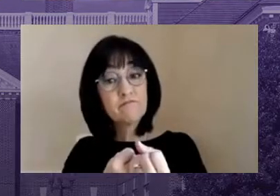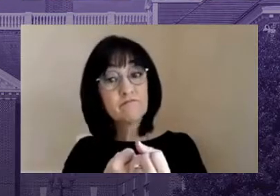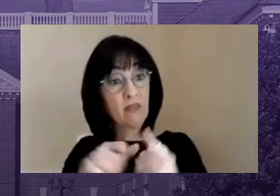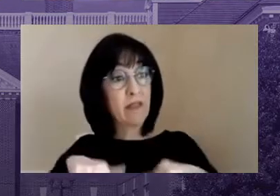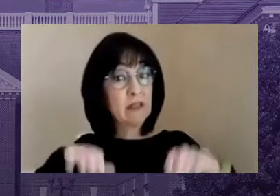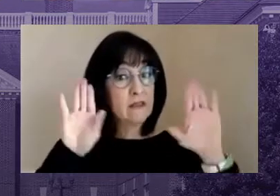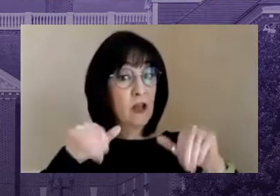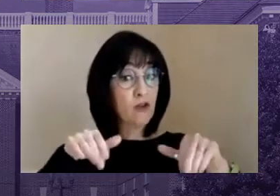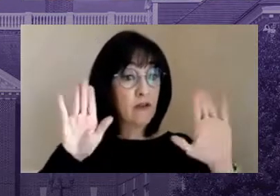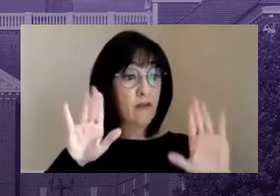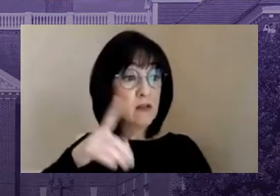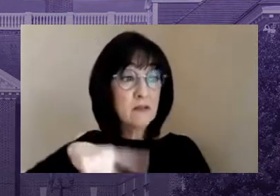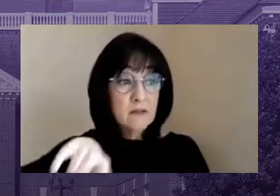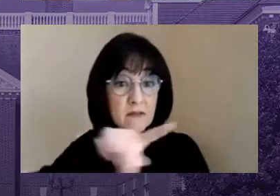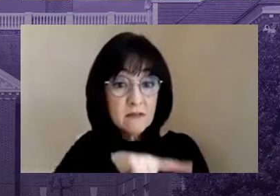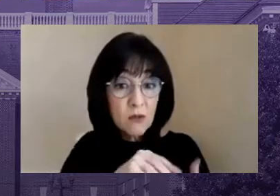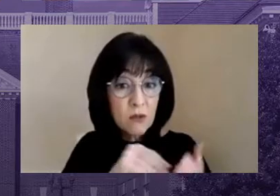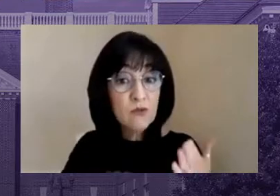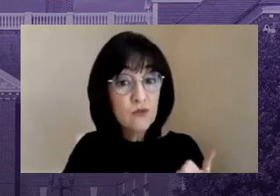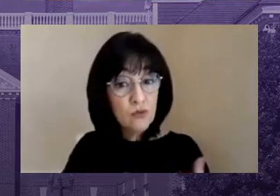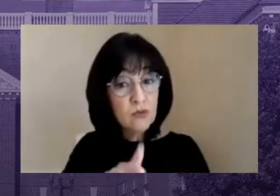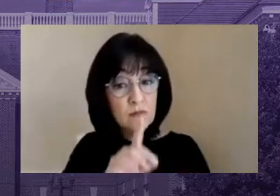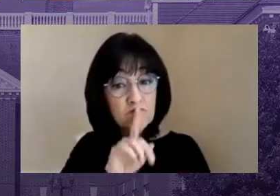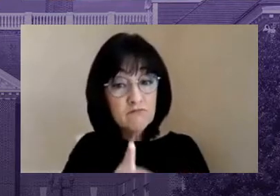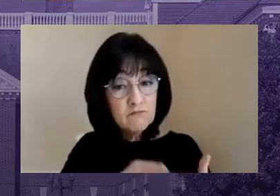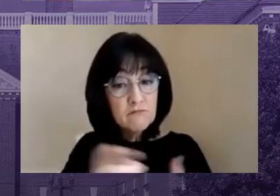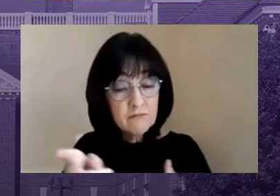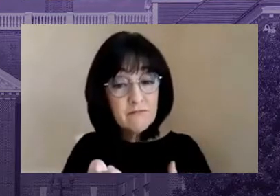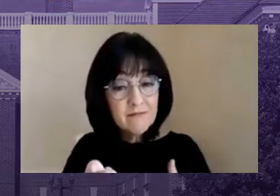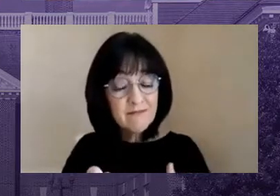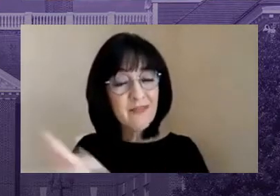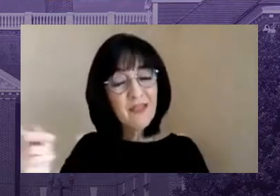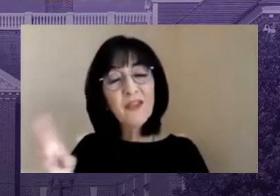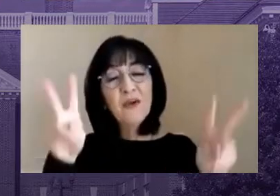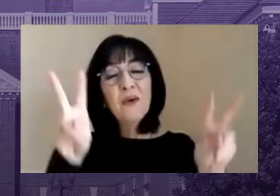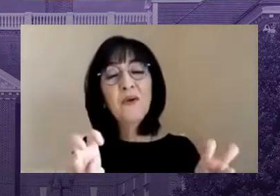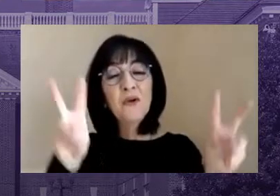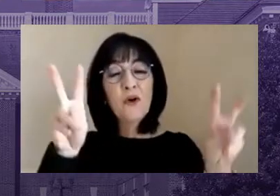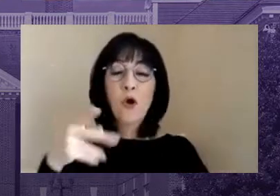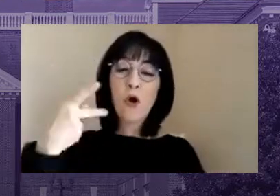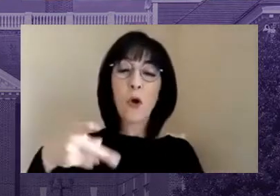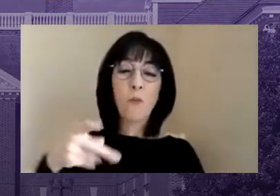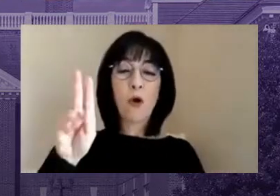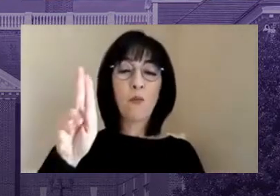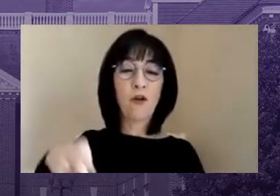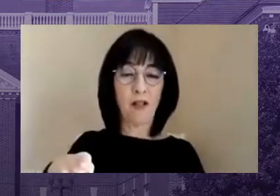students with such events such as purple up for military kids, which is annually held on April the